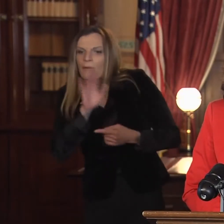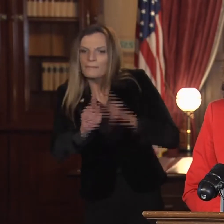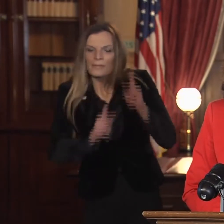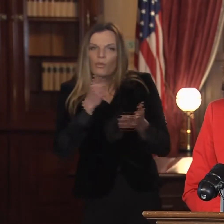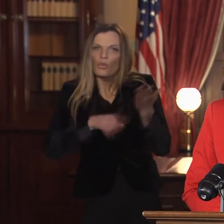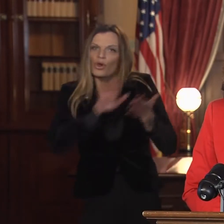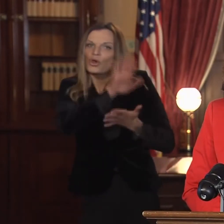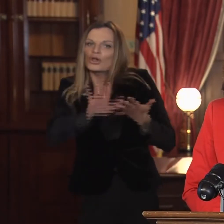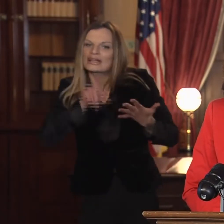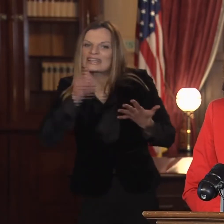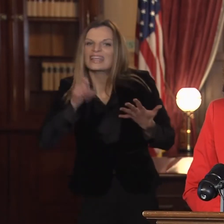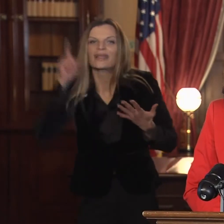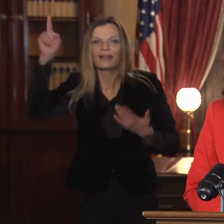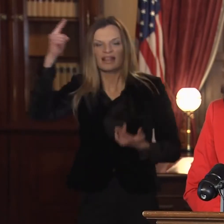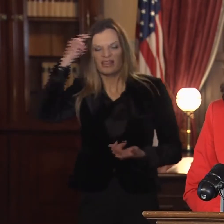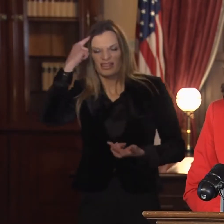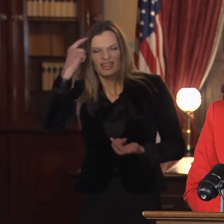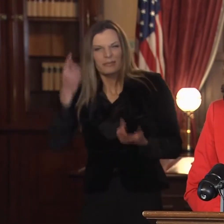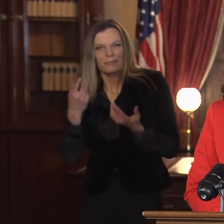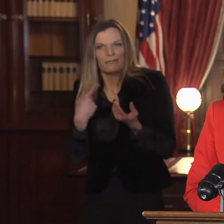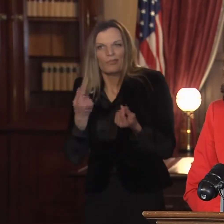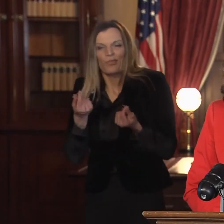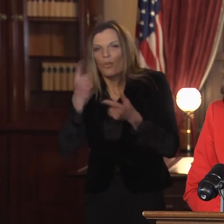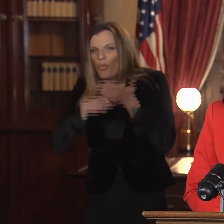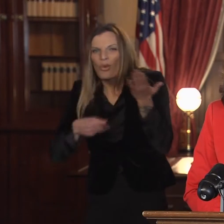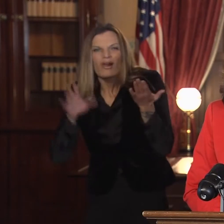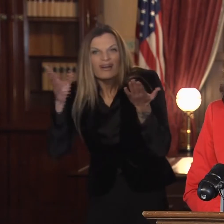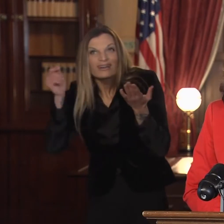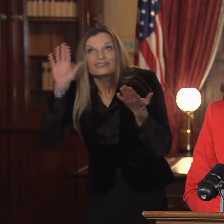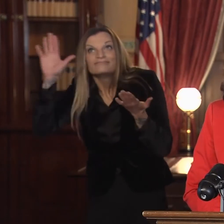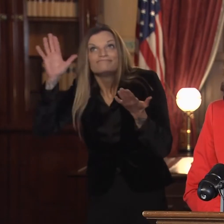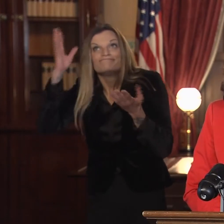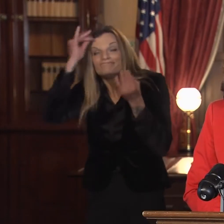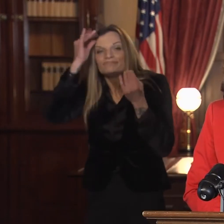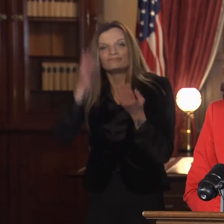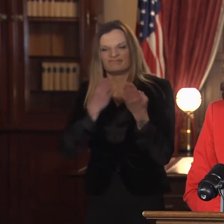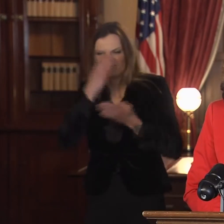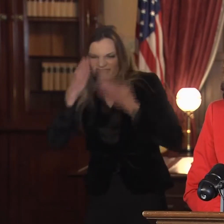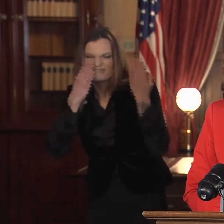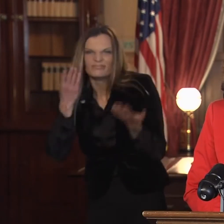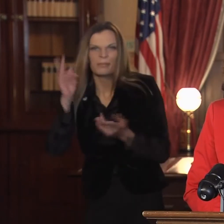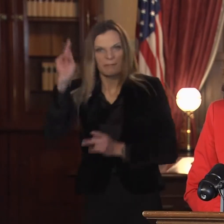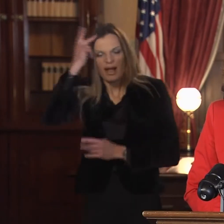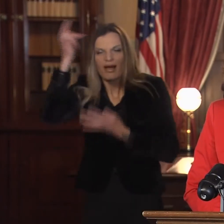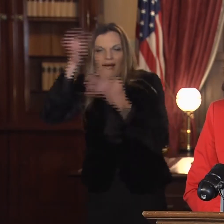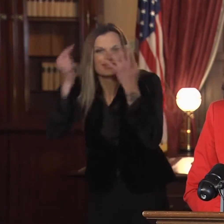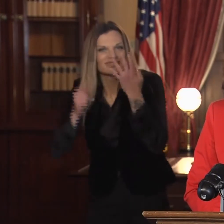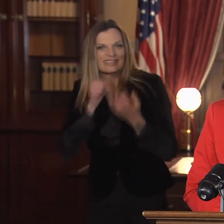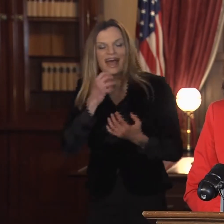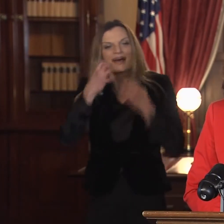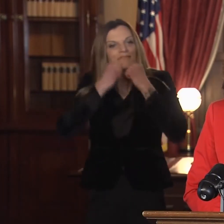BE USED AS SOME SORT OF A BARGAINING CHIP, TIED TO OTHER PRIORITIES OF THE LEGISLATURE.